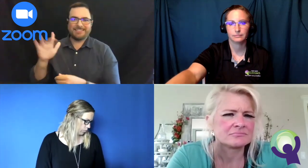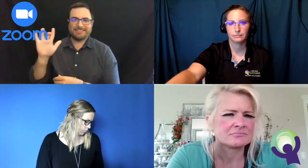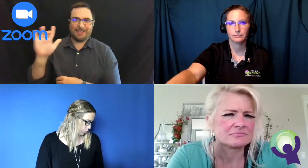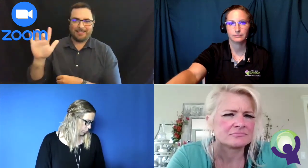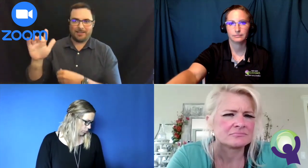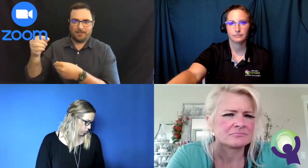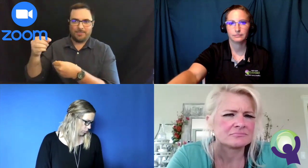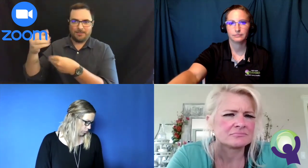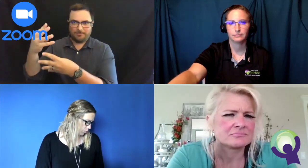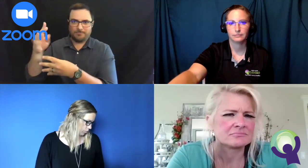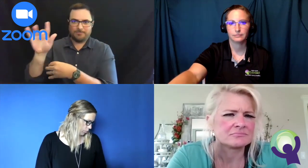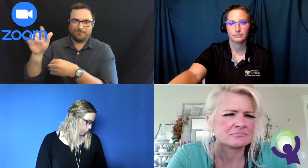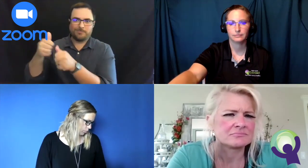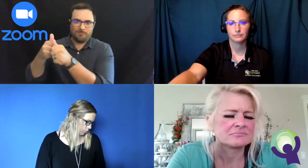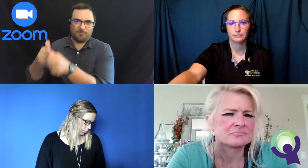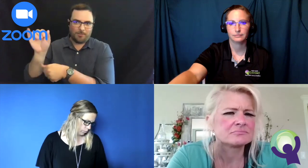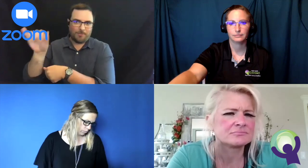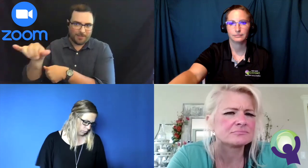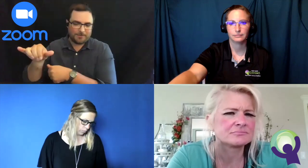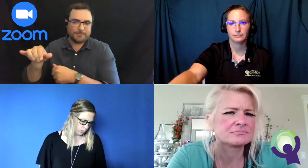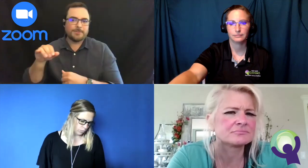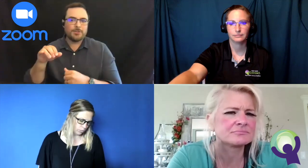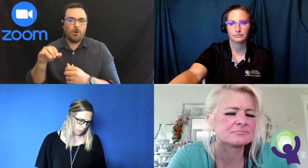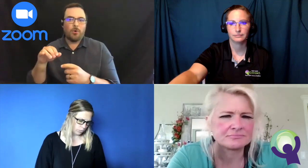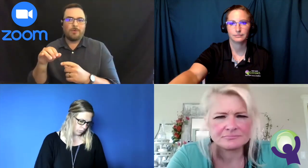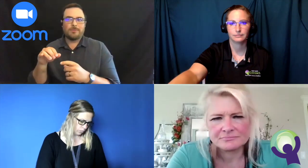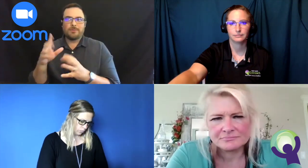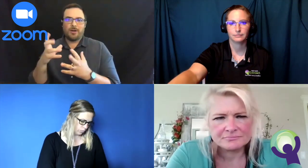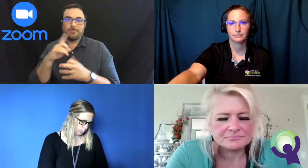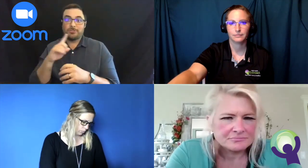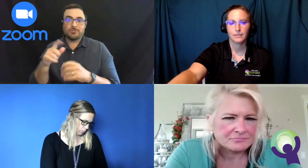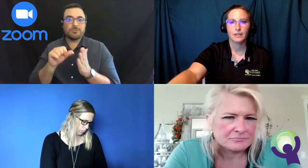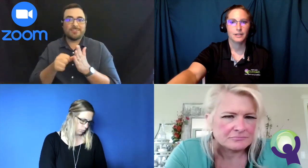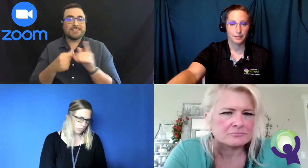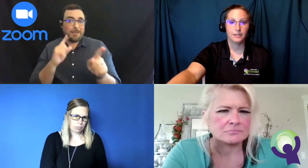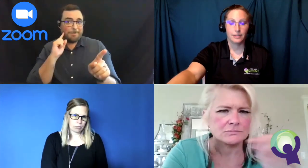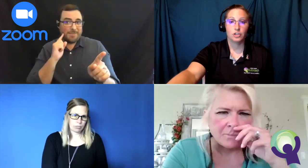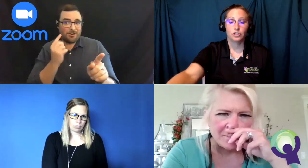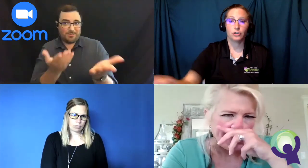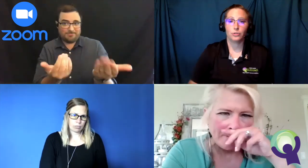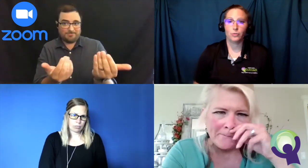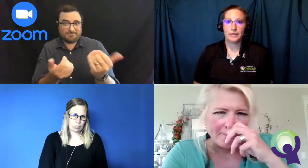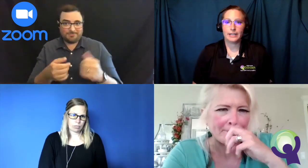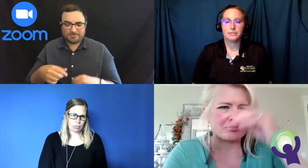something you're looking for. I just want to put that in there before I forget so Mary go back to your comment Mary: Sure the one thing I just wanted to